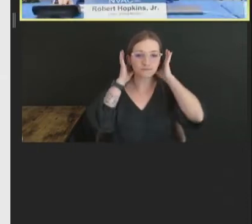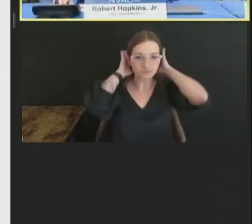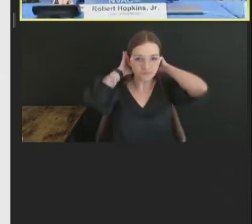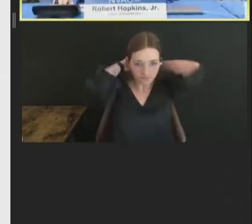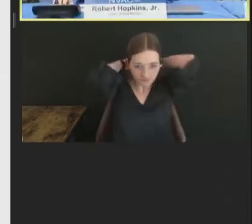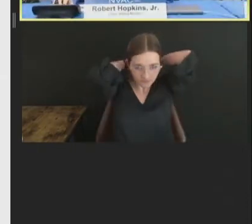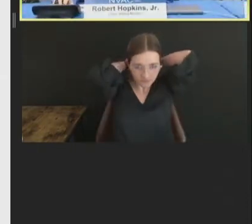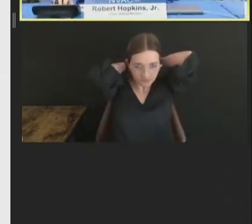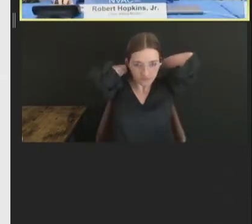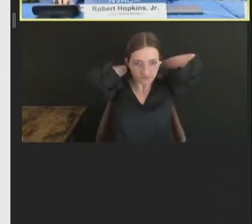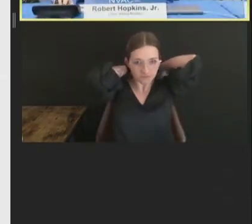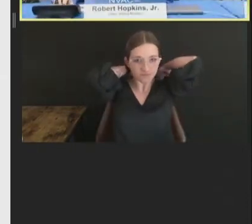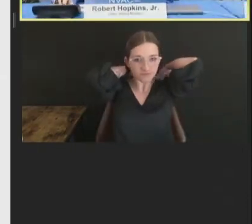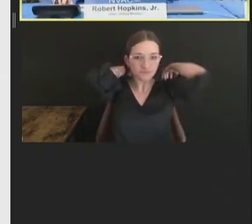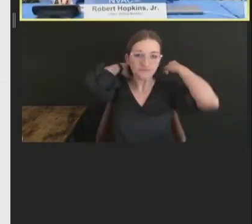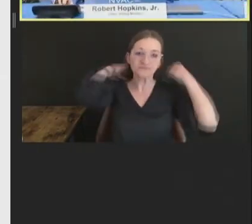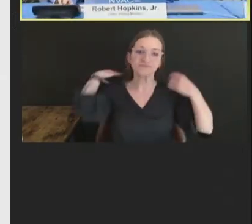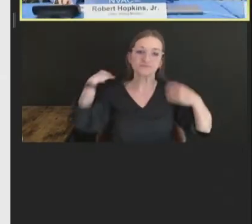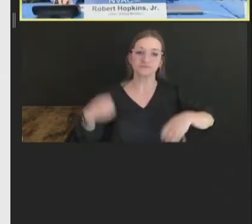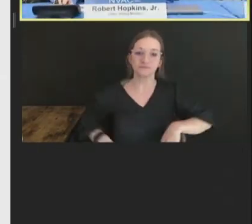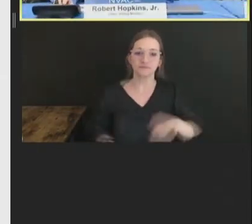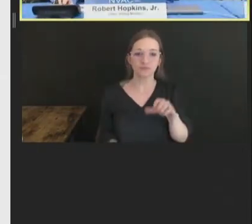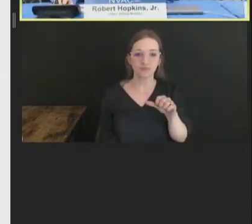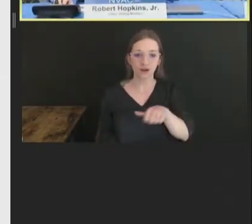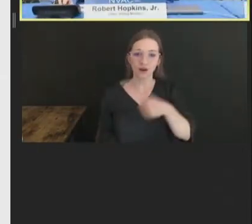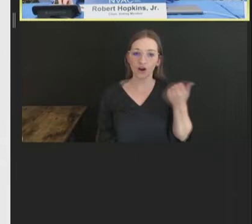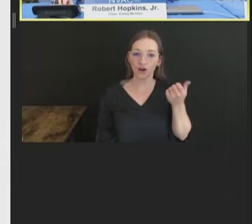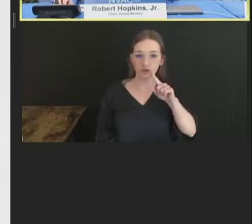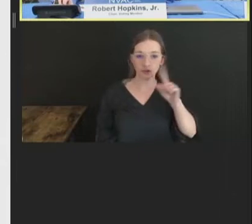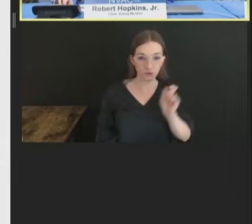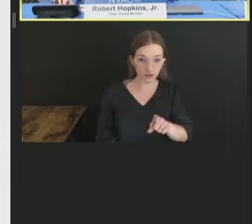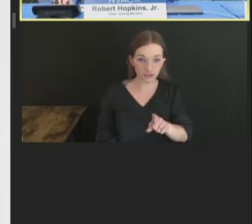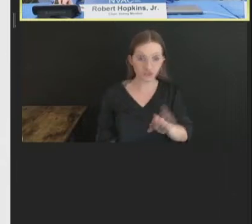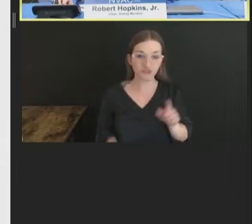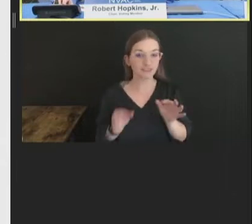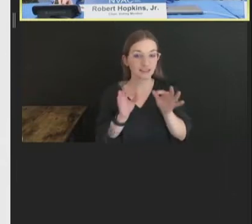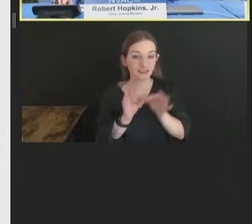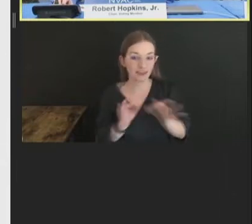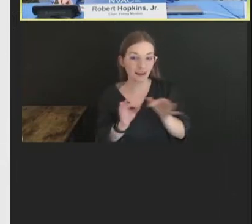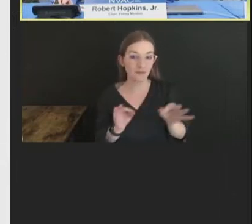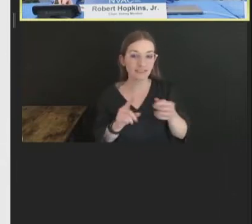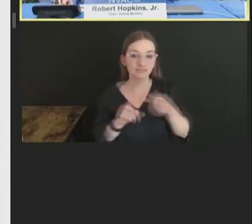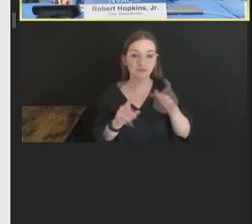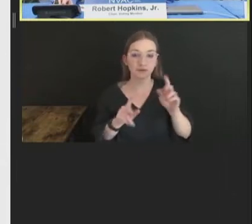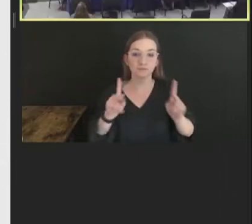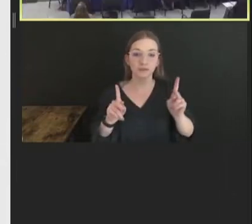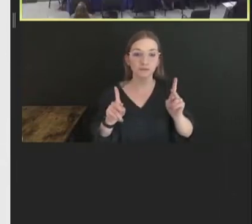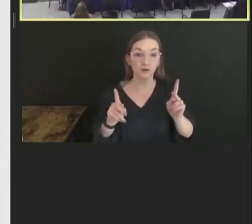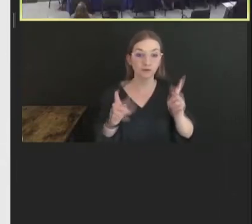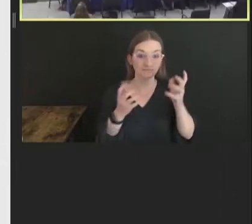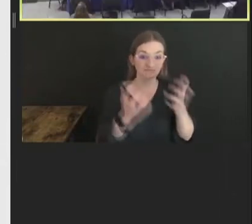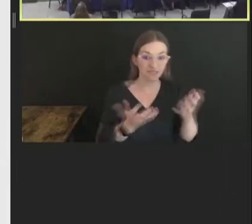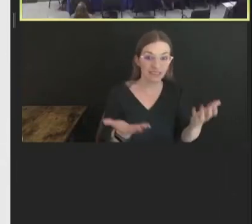other questions or comments from those in the room or online? Tim, go ahead.